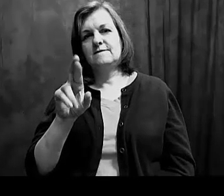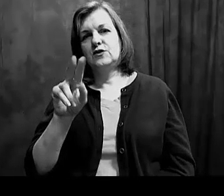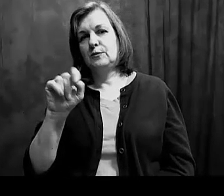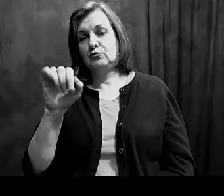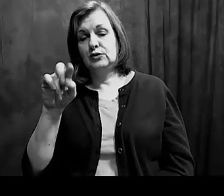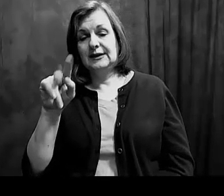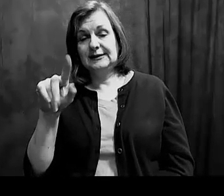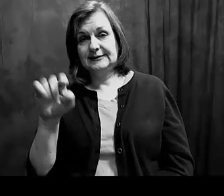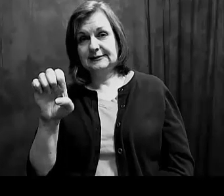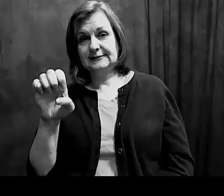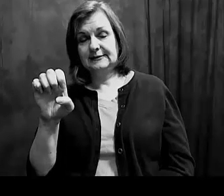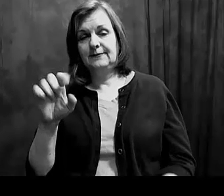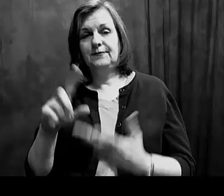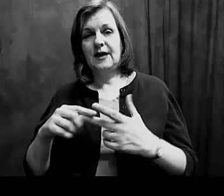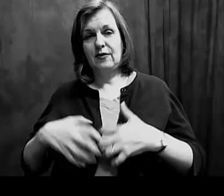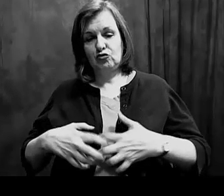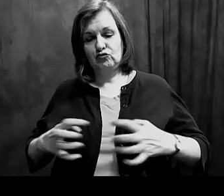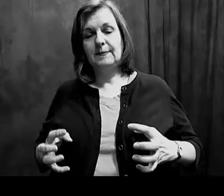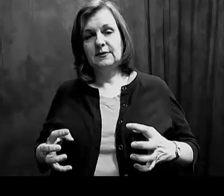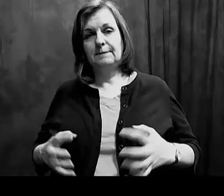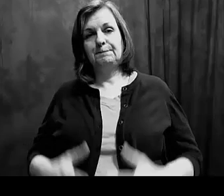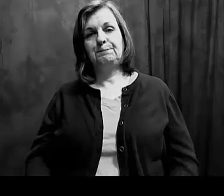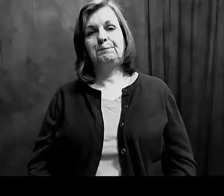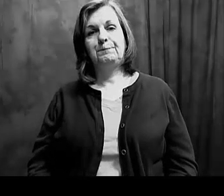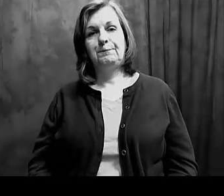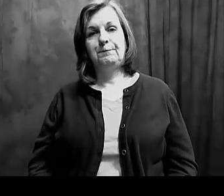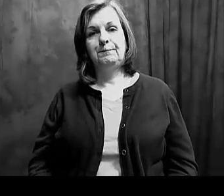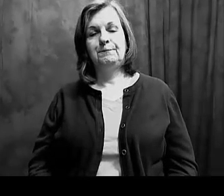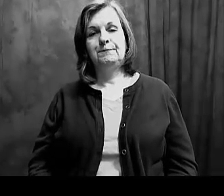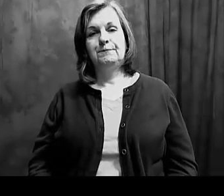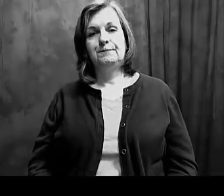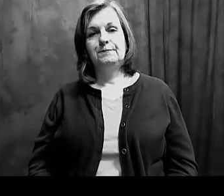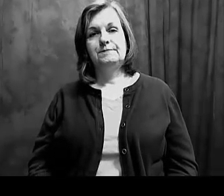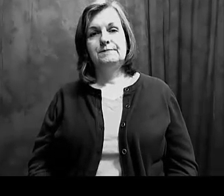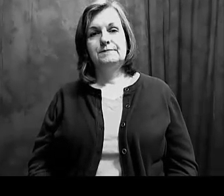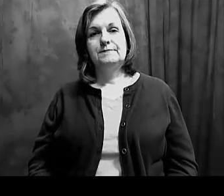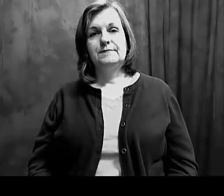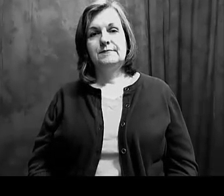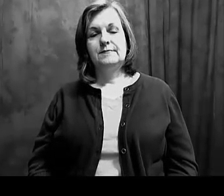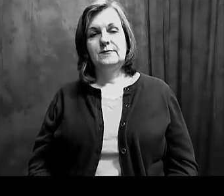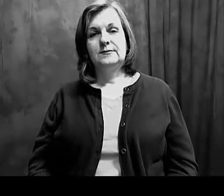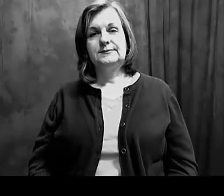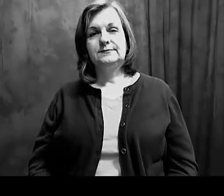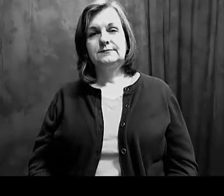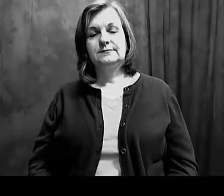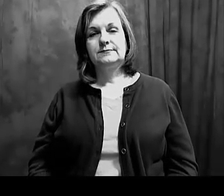and your rib cage that's made up of